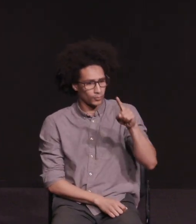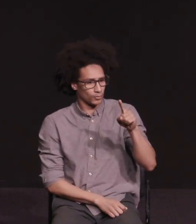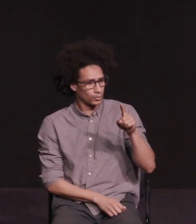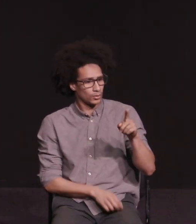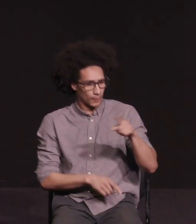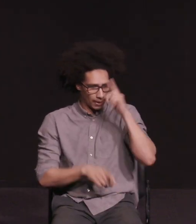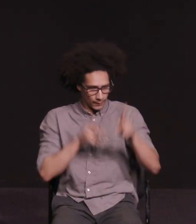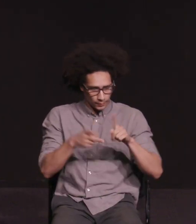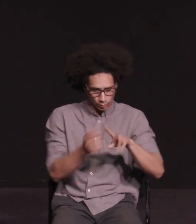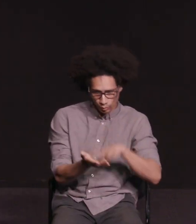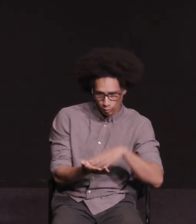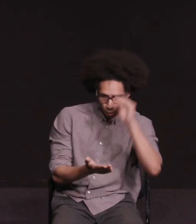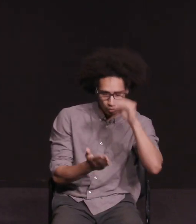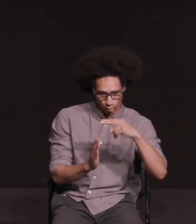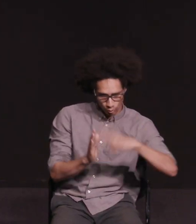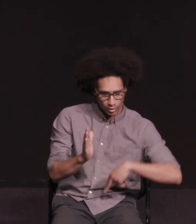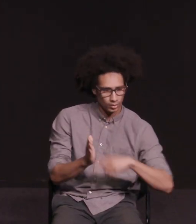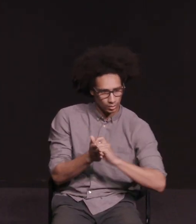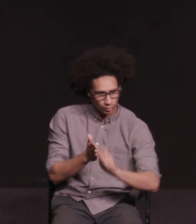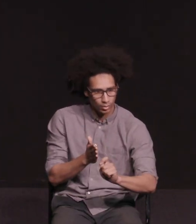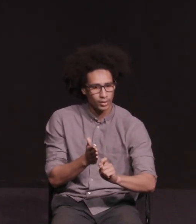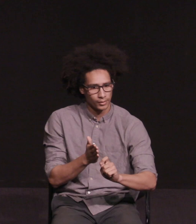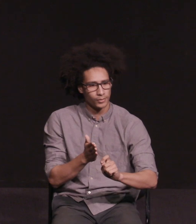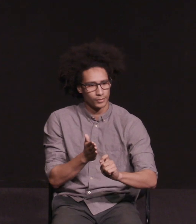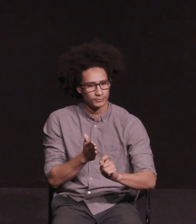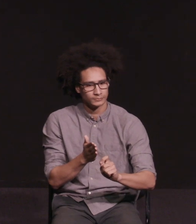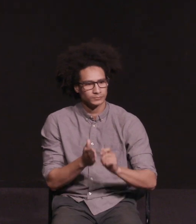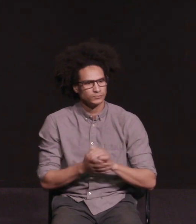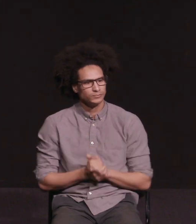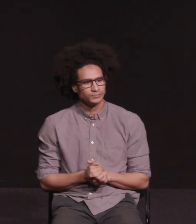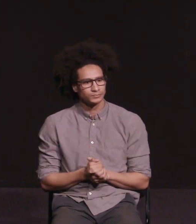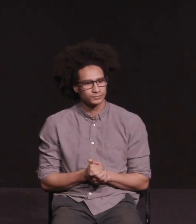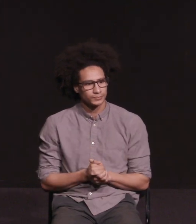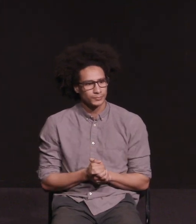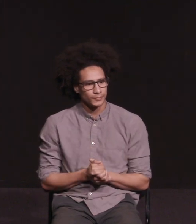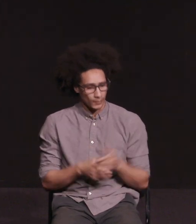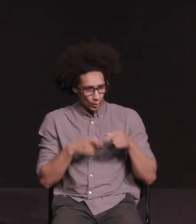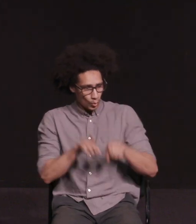spiritual practices of enslaved people was enforced.